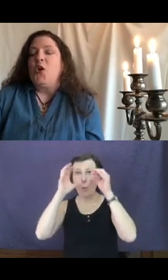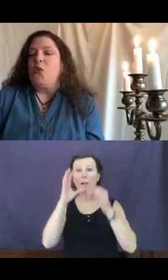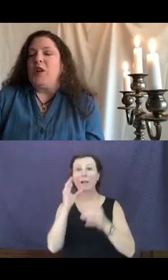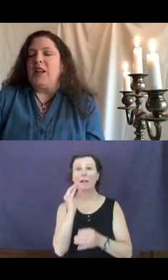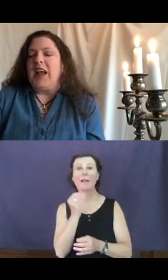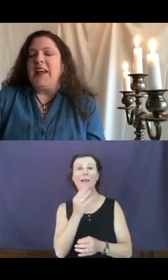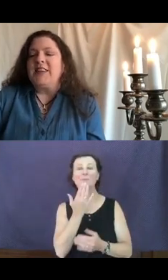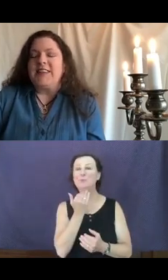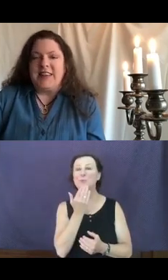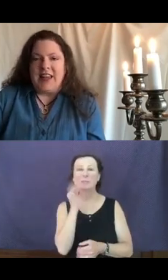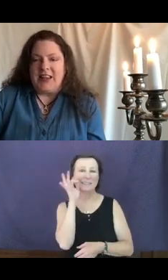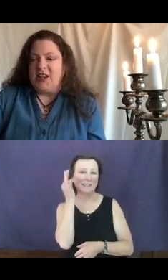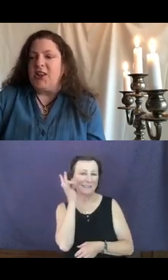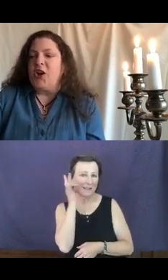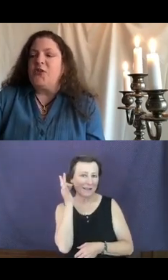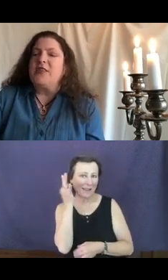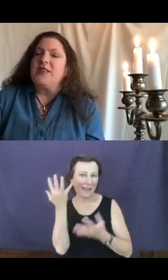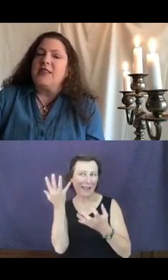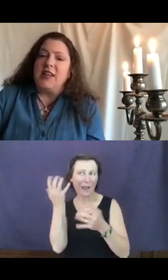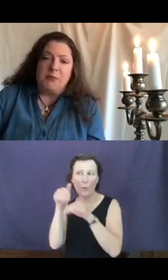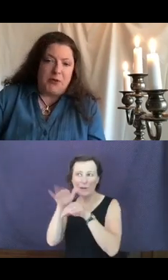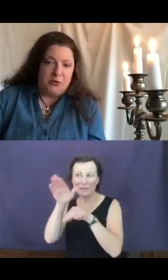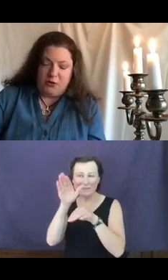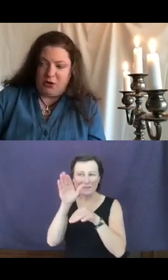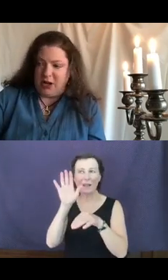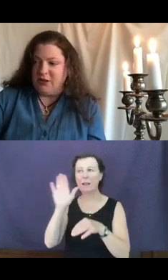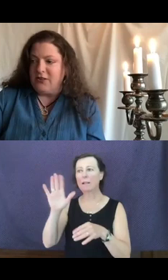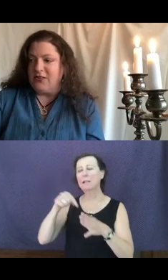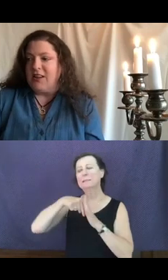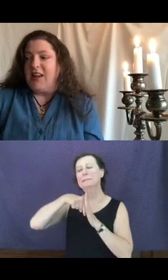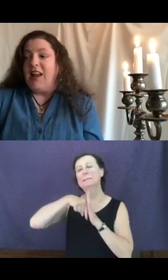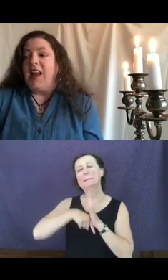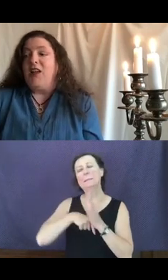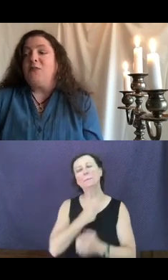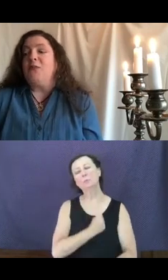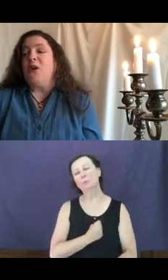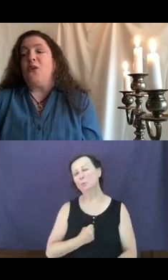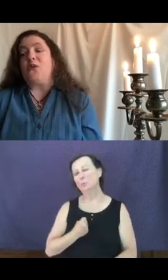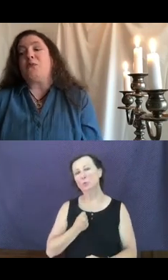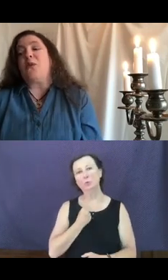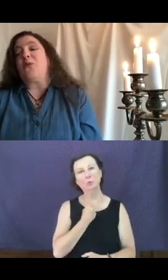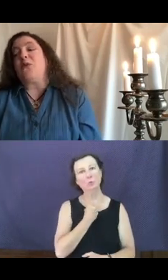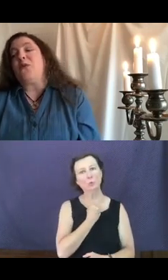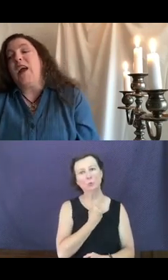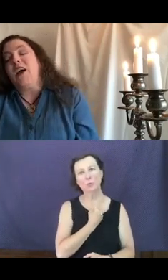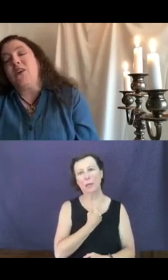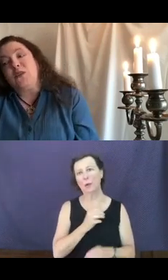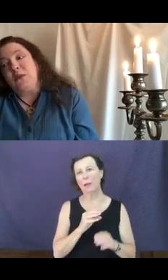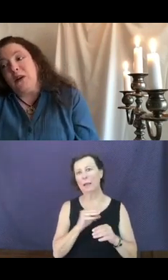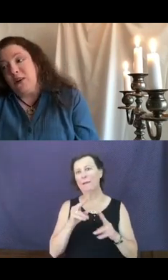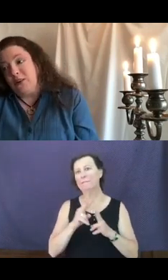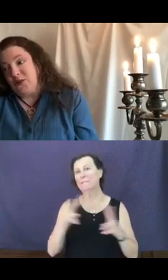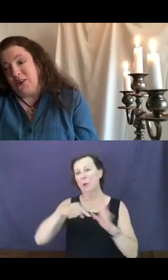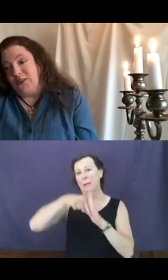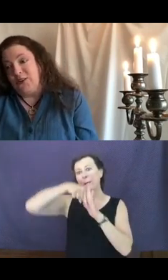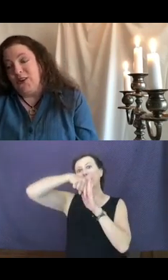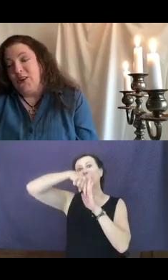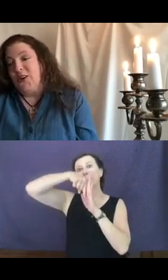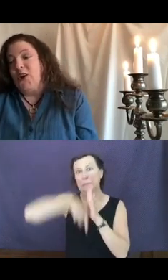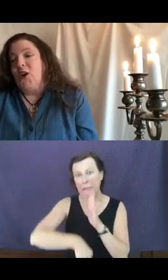would like to send their deepest regrets and most profound apologies